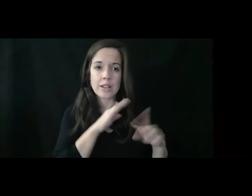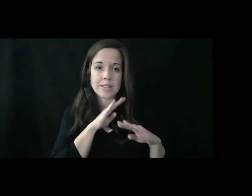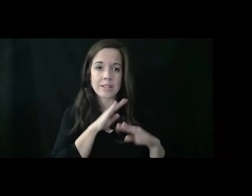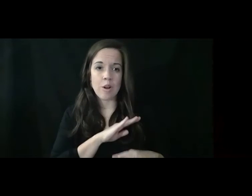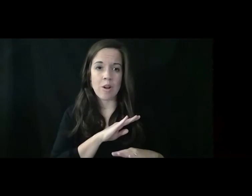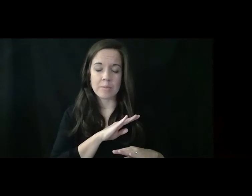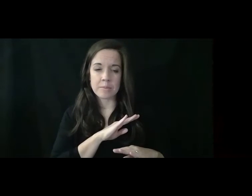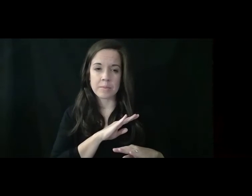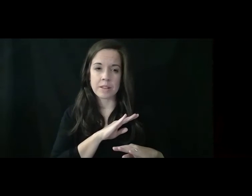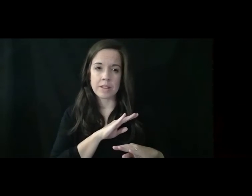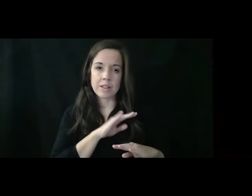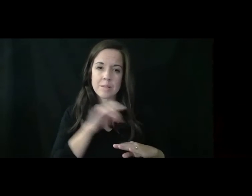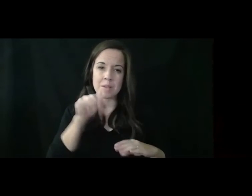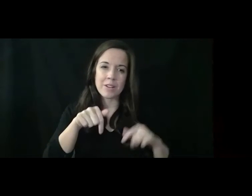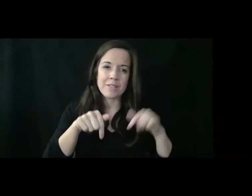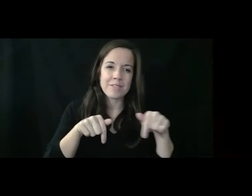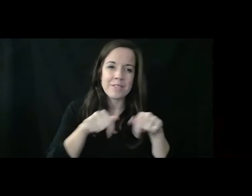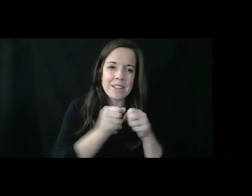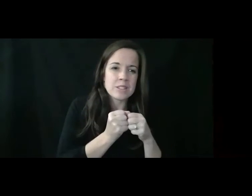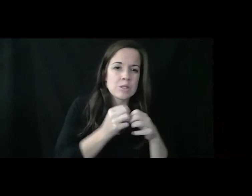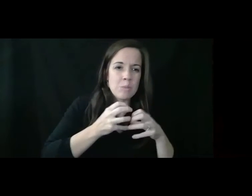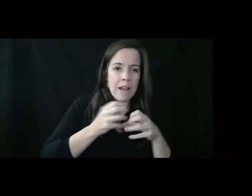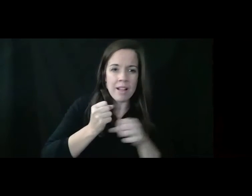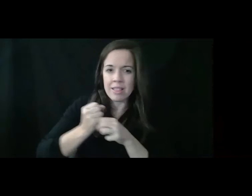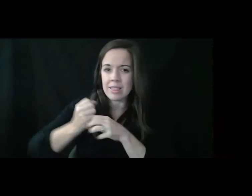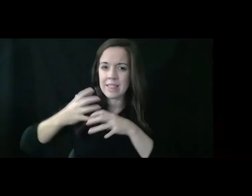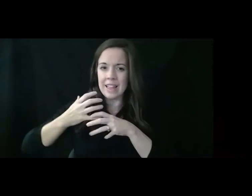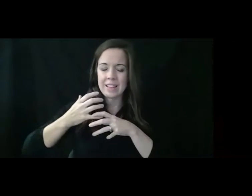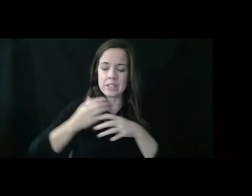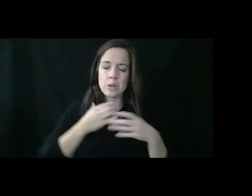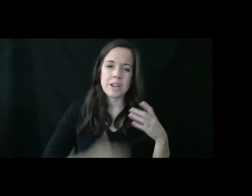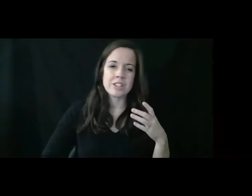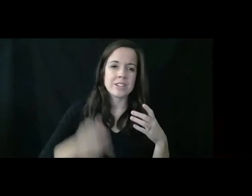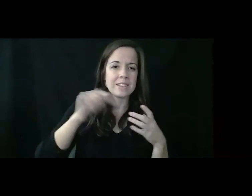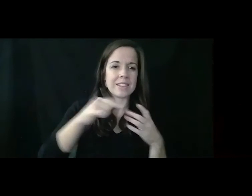do swell and she wishes at this hour girlhood wasn’t thin as tattered sheets.